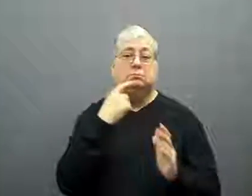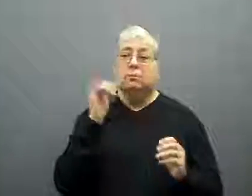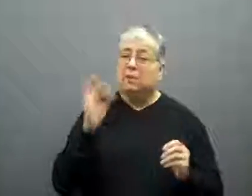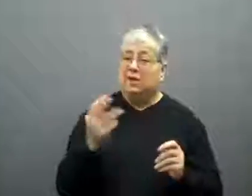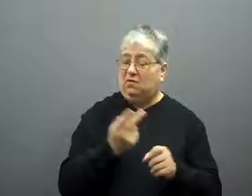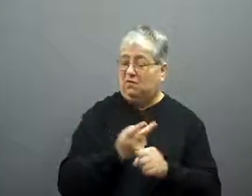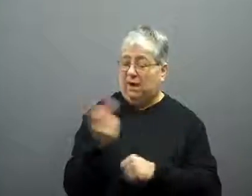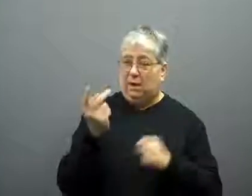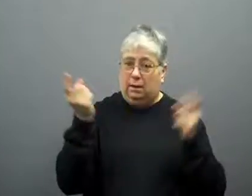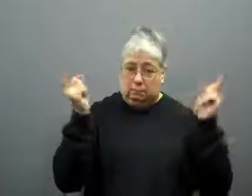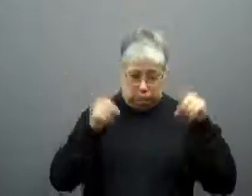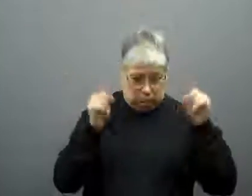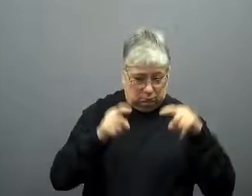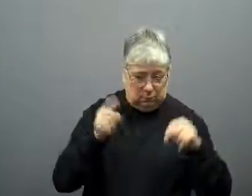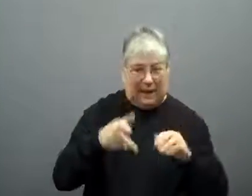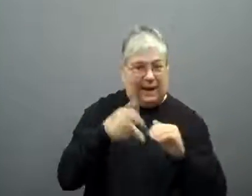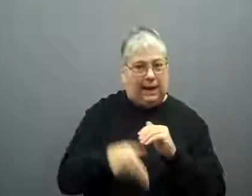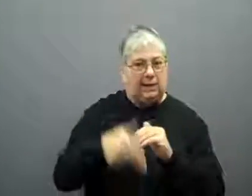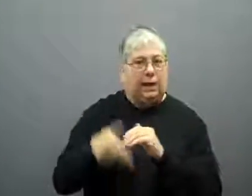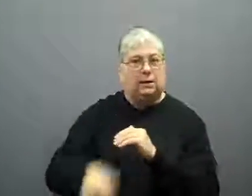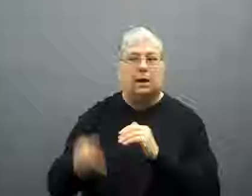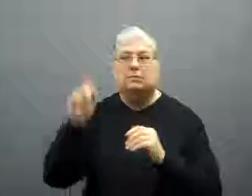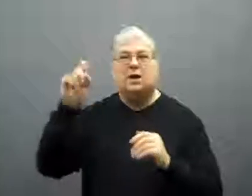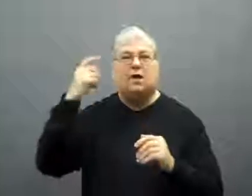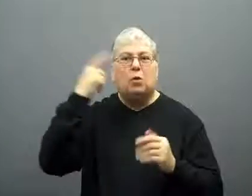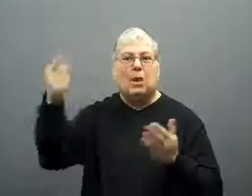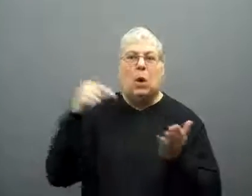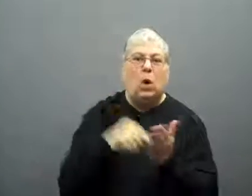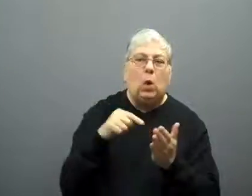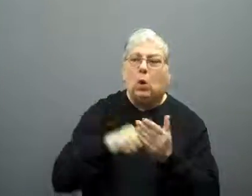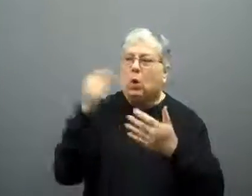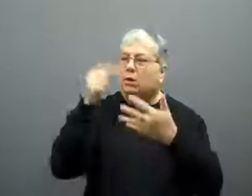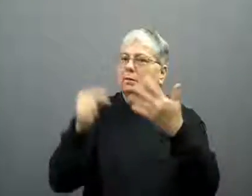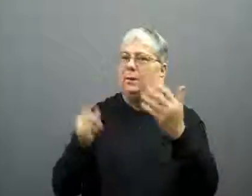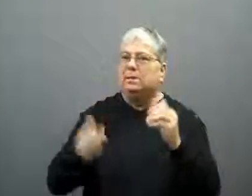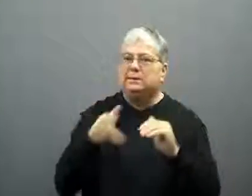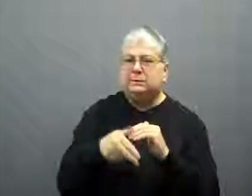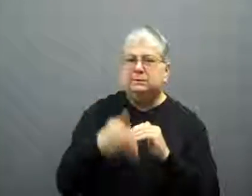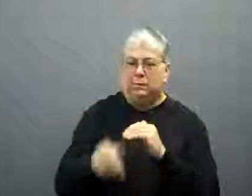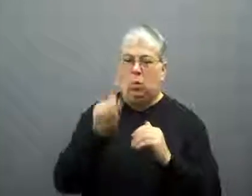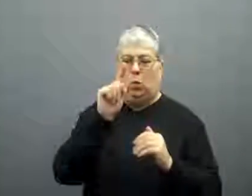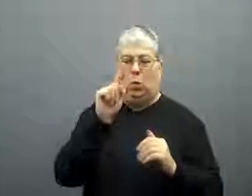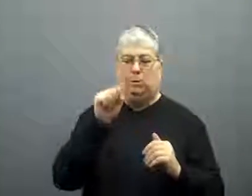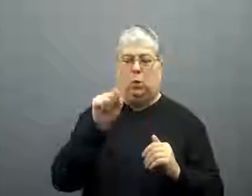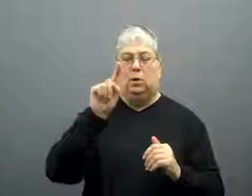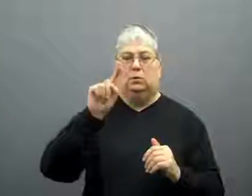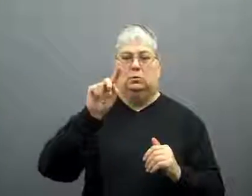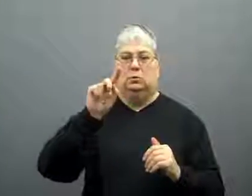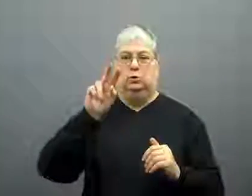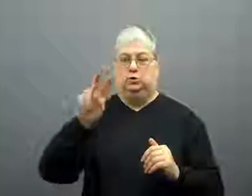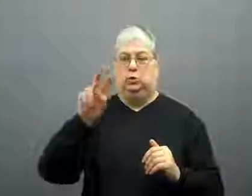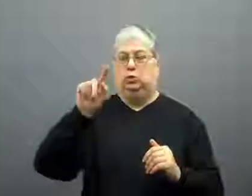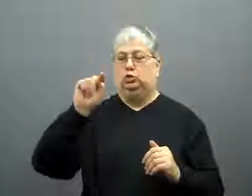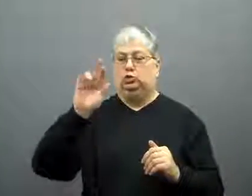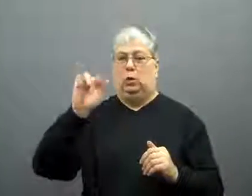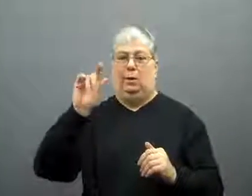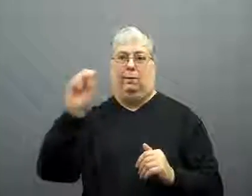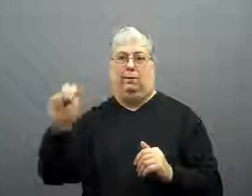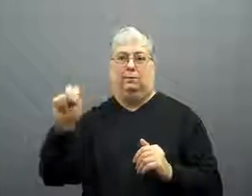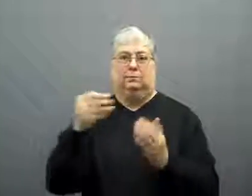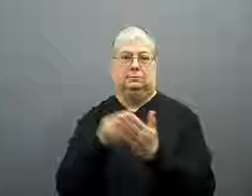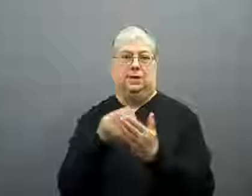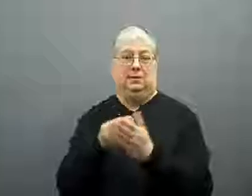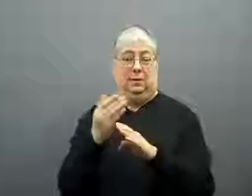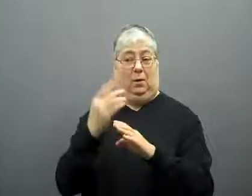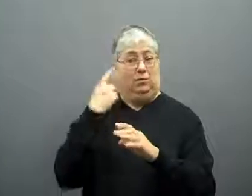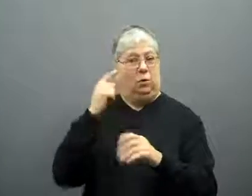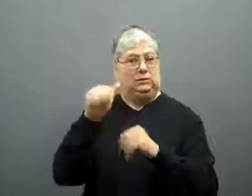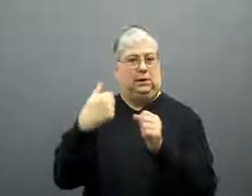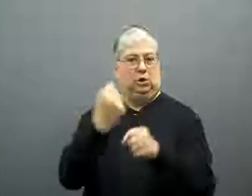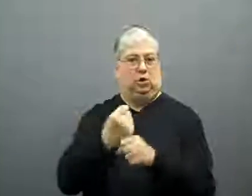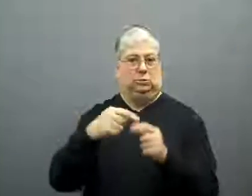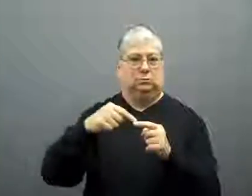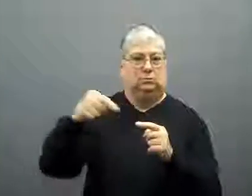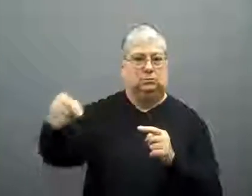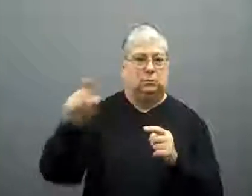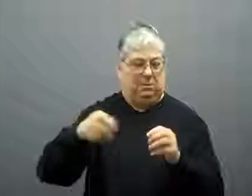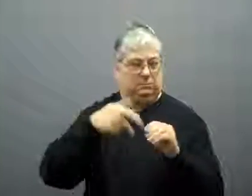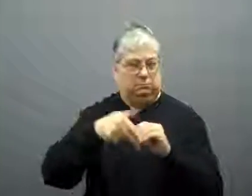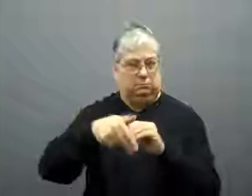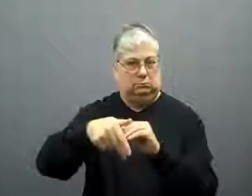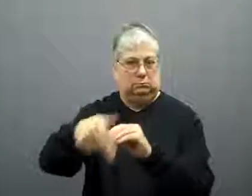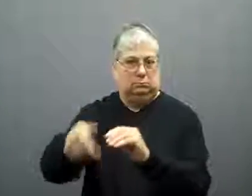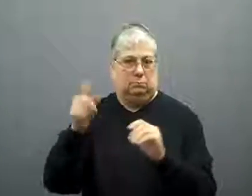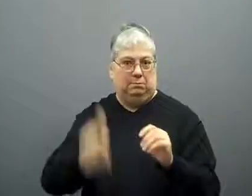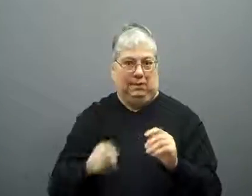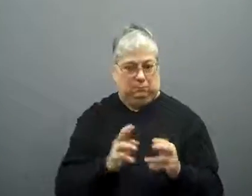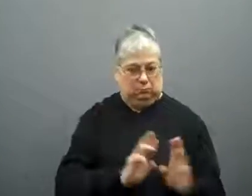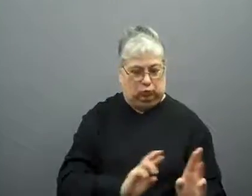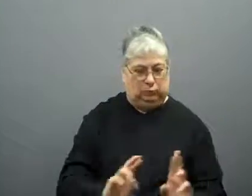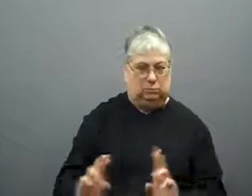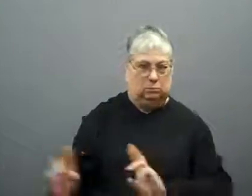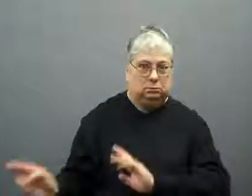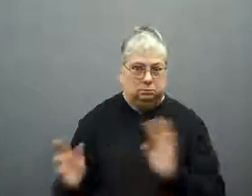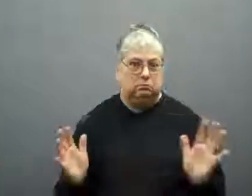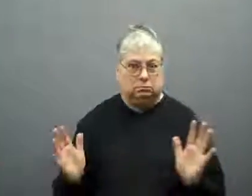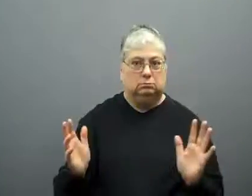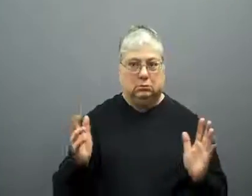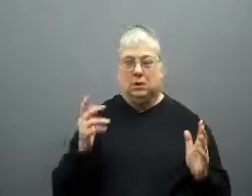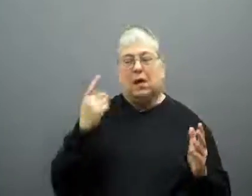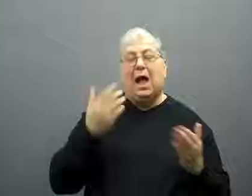If an agreement is not reached on how to cut $1.2 trillion off the national debt